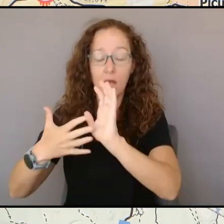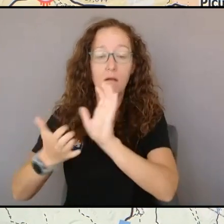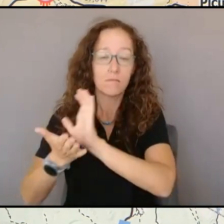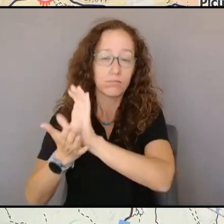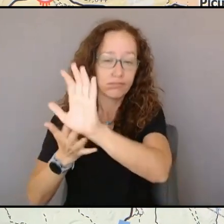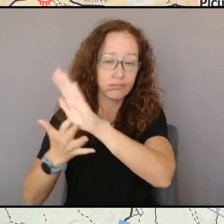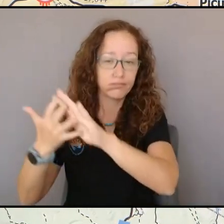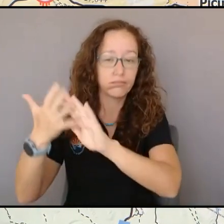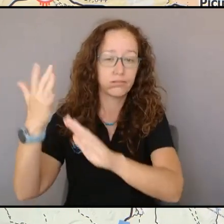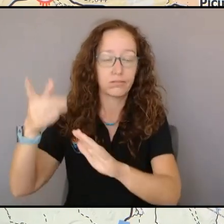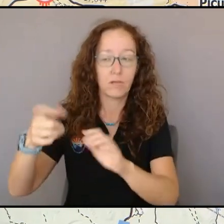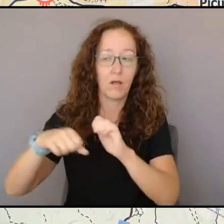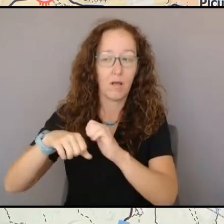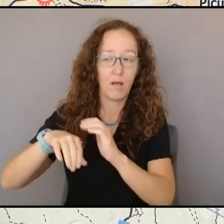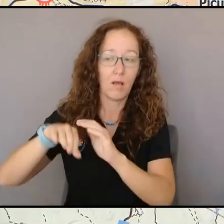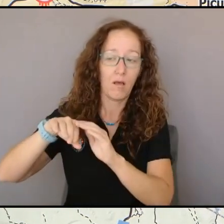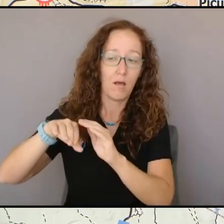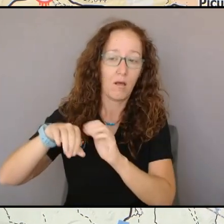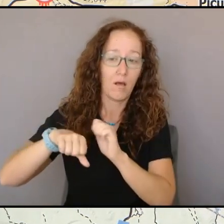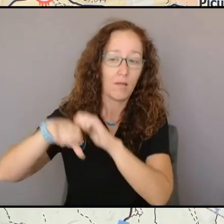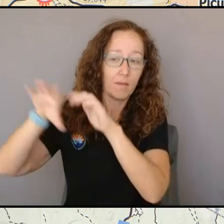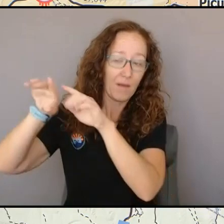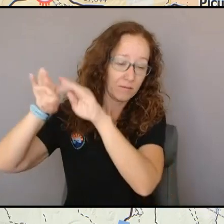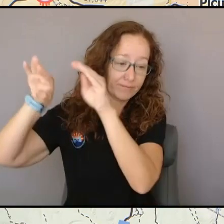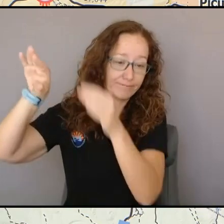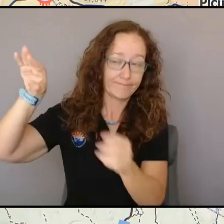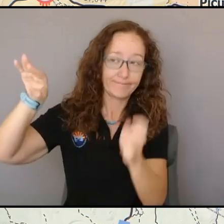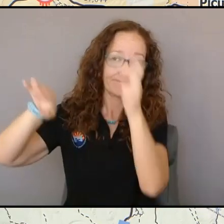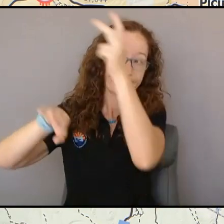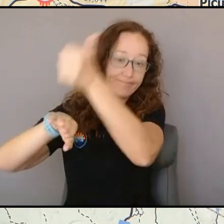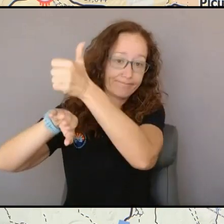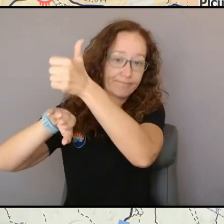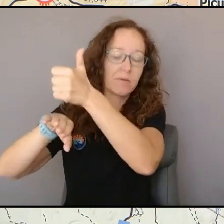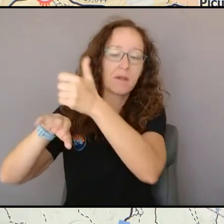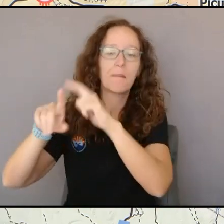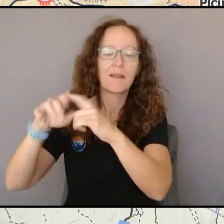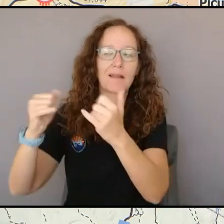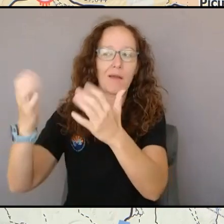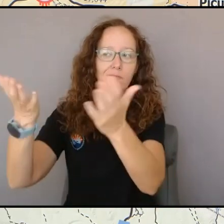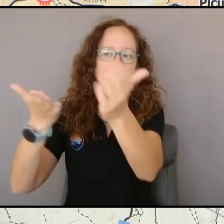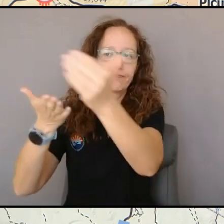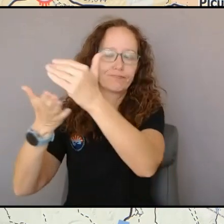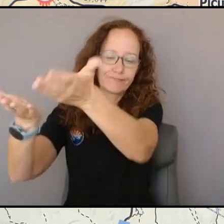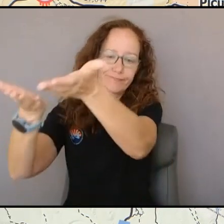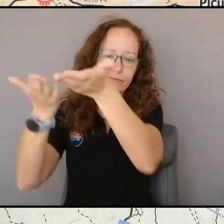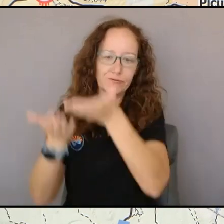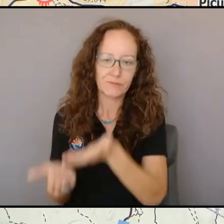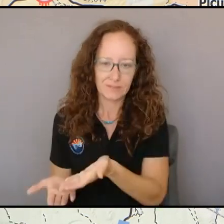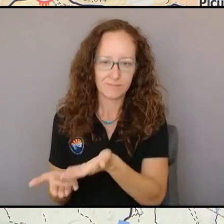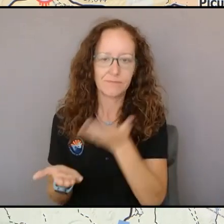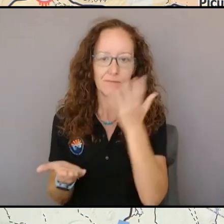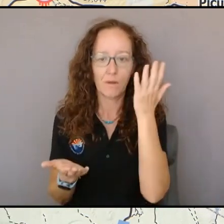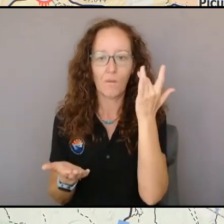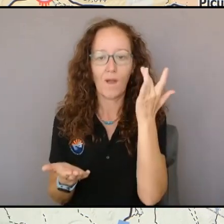we are exiting those pieces of equipment because the work up there just needs to be saved for a later date when we are